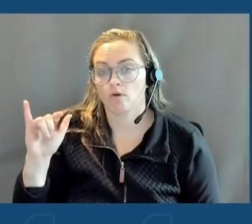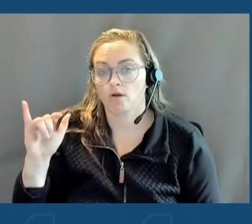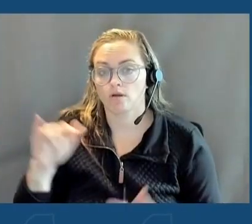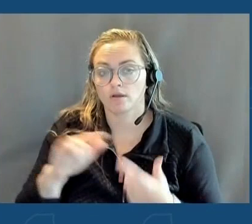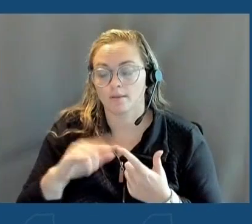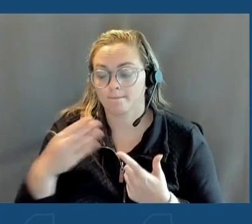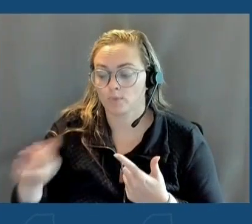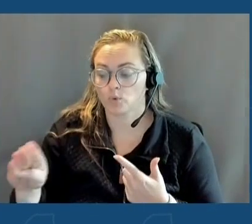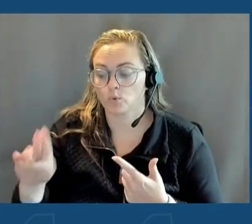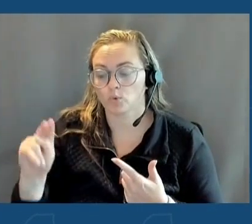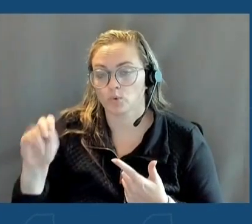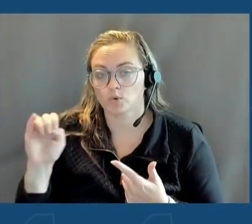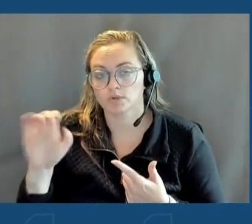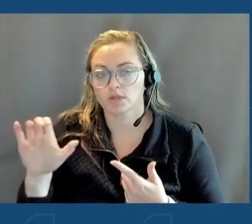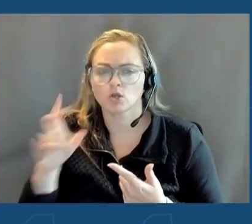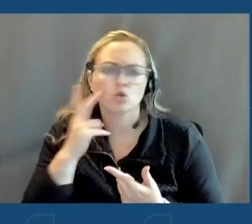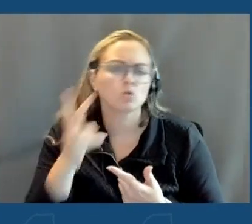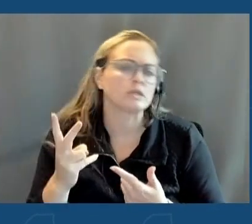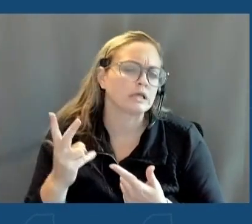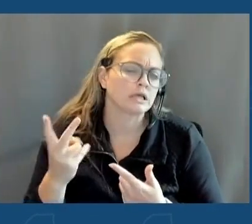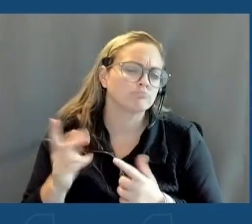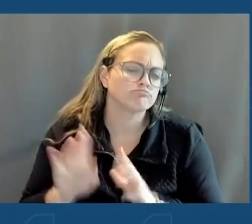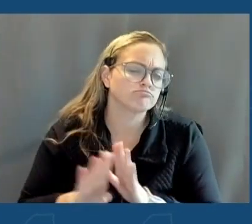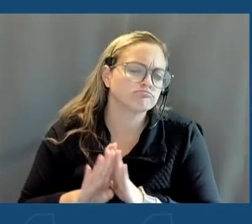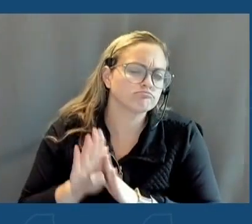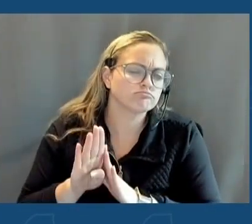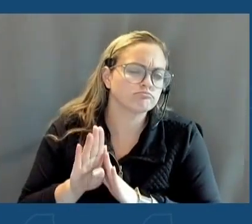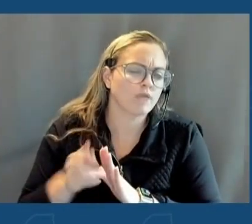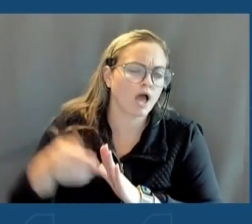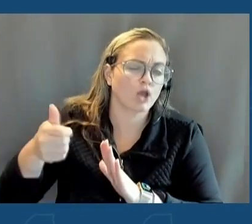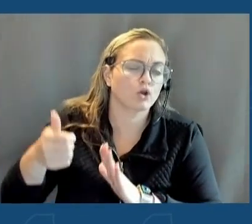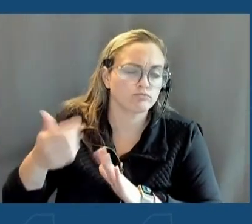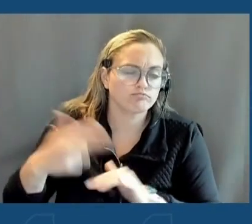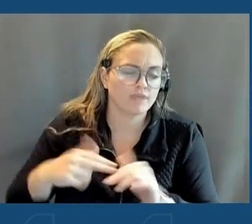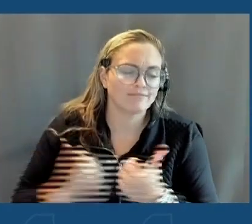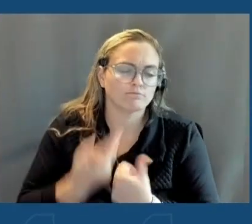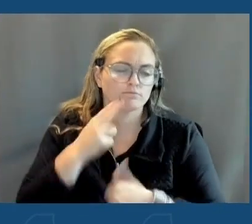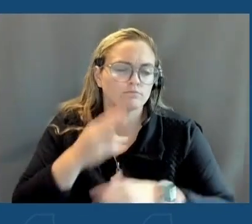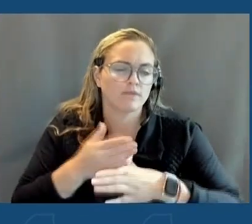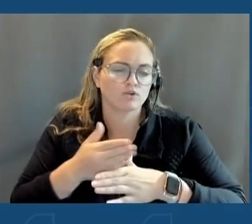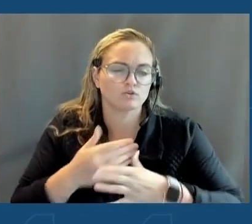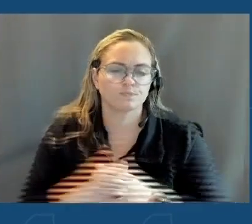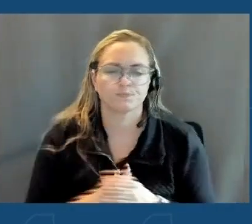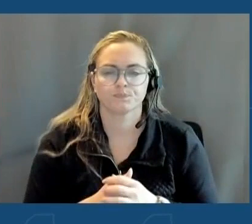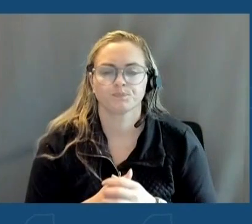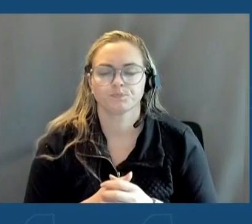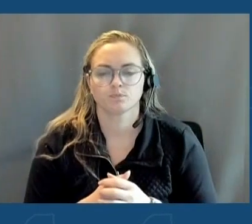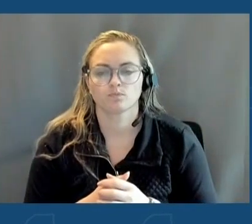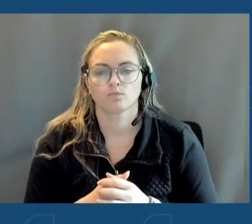LONG ISLAND AND NEW YORK CITY ARE ABOVE THE STATE AVERAGE, A LITTLE CONFUSING BECAUSE WE HAVE 10 REGIONS, BUT THE BOLD, RED LINE IS THE STATE OF NEW YORK.